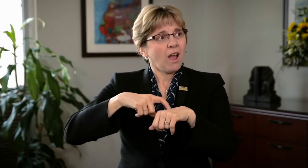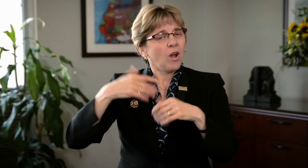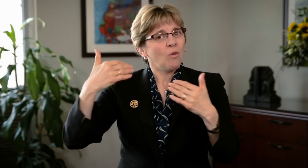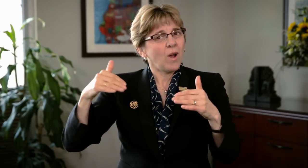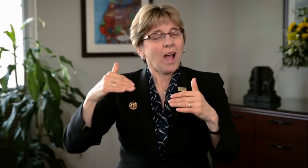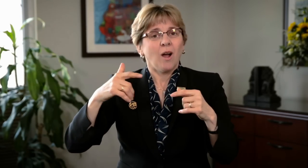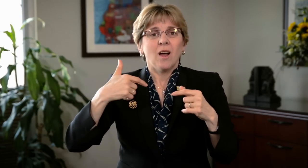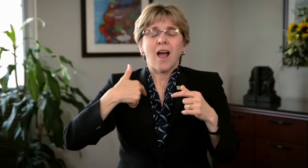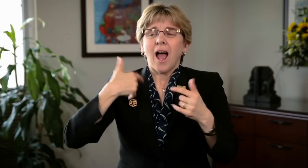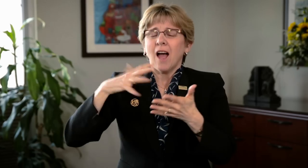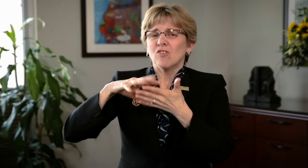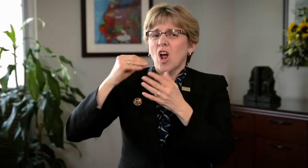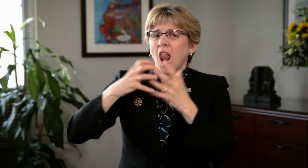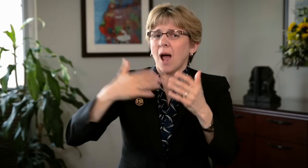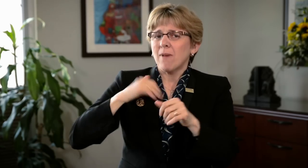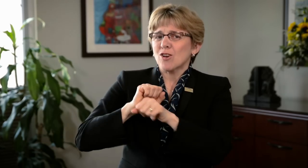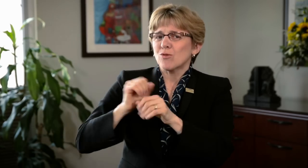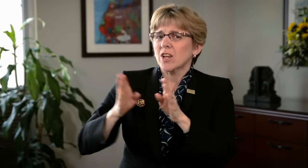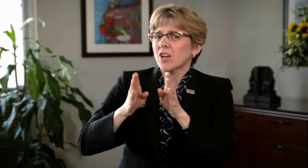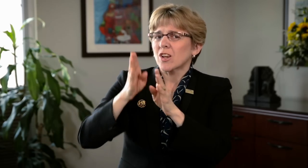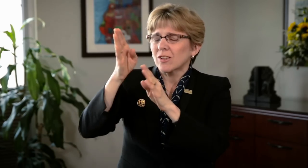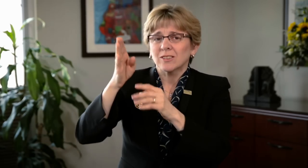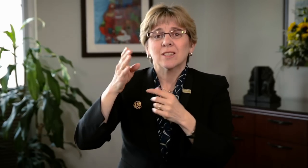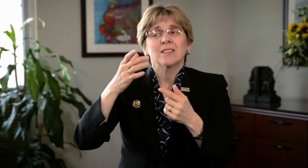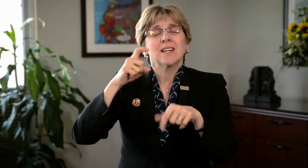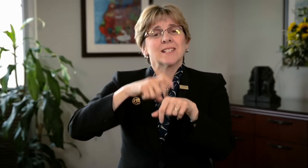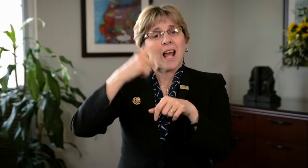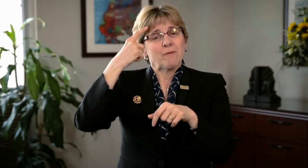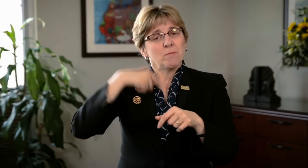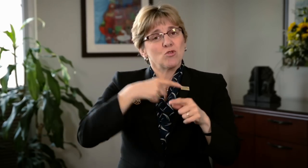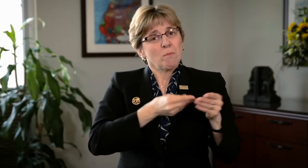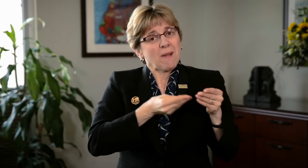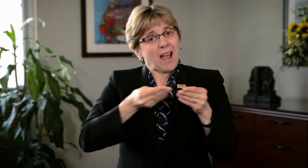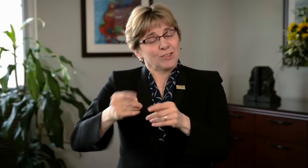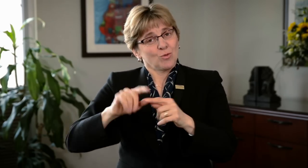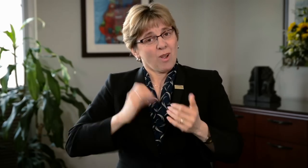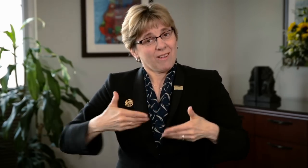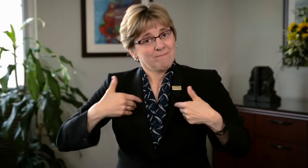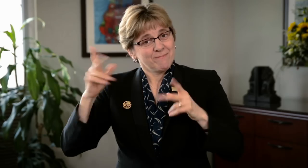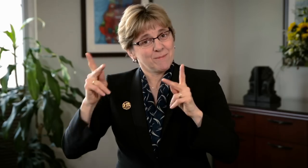So when the Gallaudet opportunity came about, I felt like, wow, it's time. I've learned a lot throughout my career. It's time for me to pass it along to our young people.